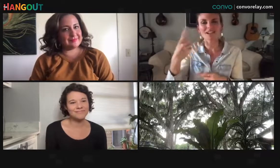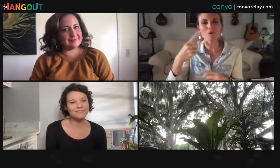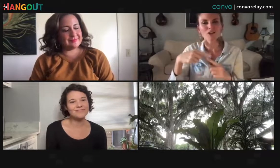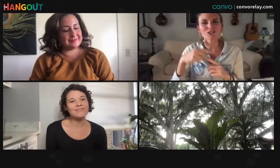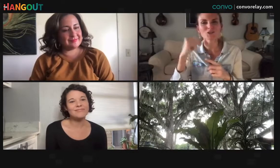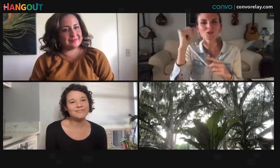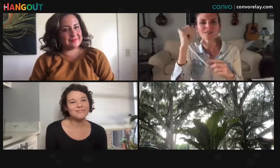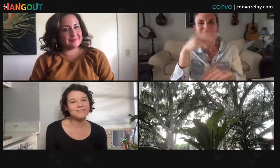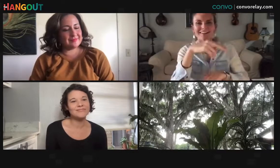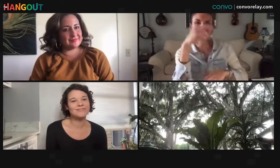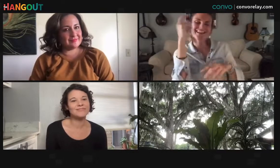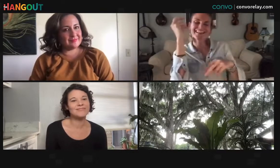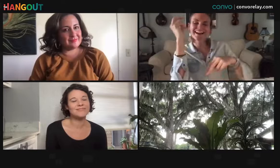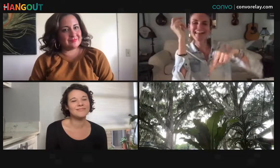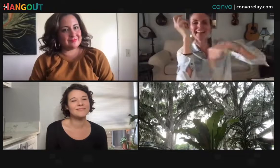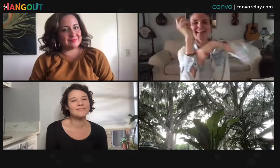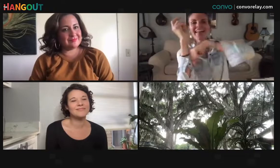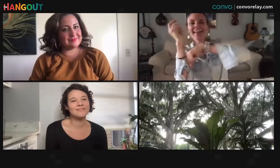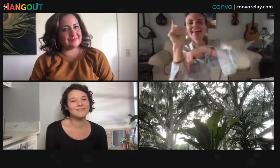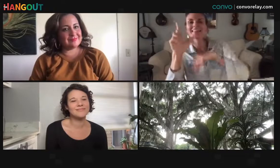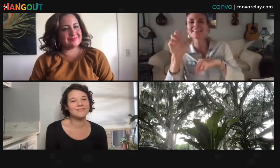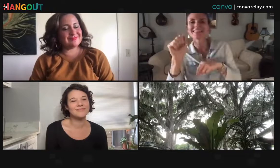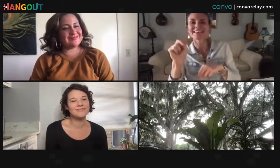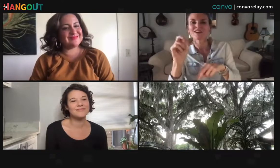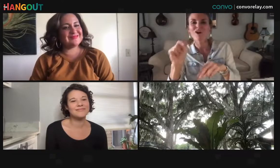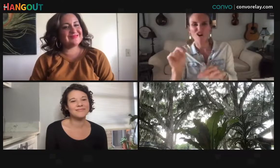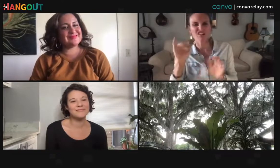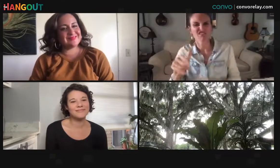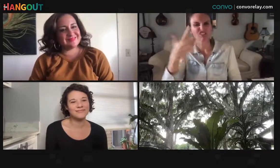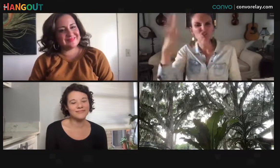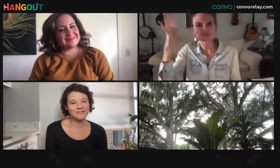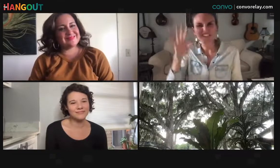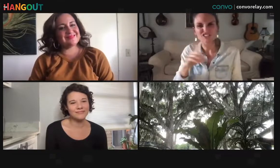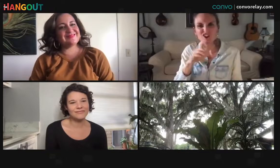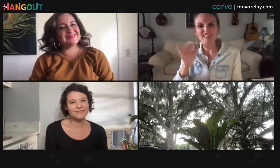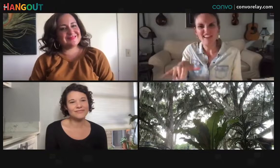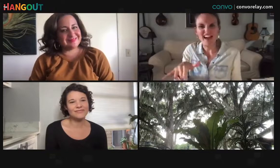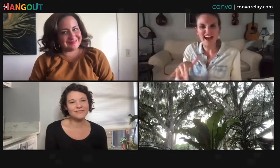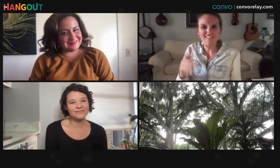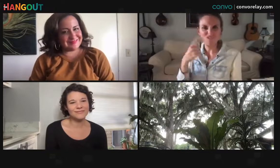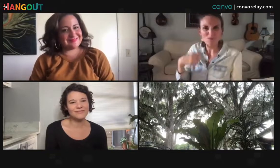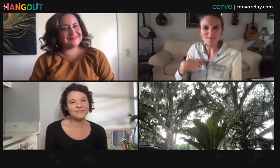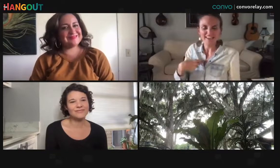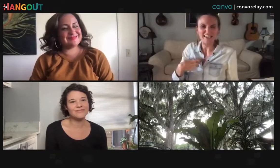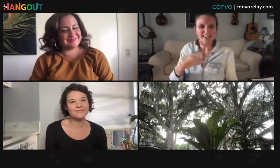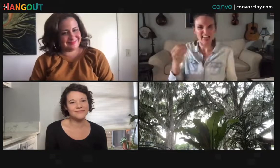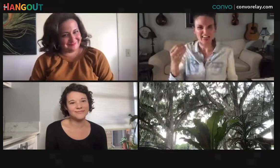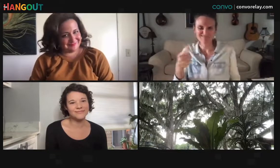confidence boosting you know when you have somebody to lean on that's to me what the trees